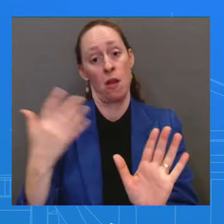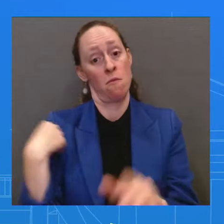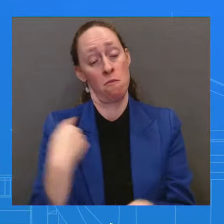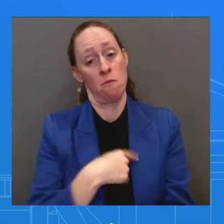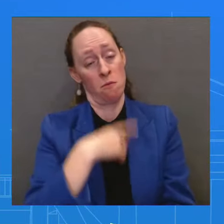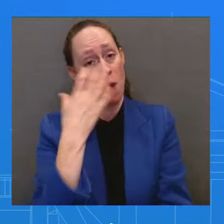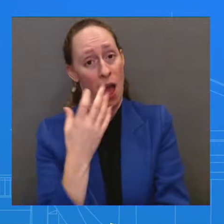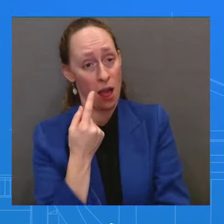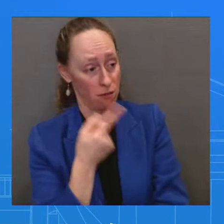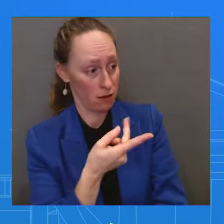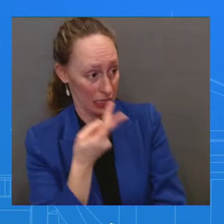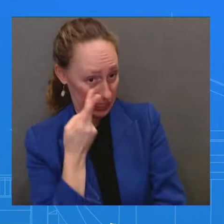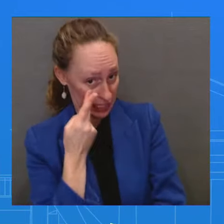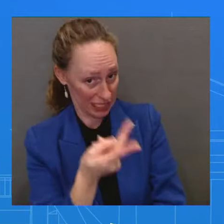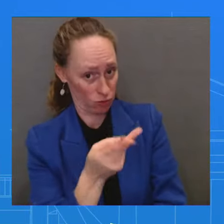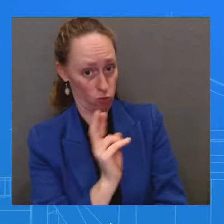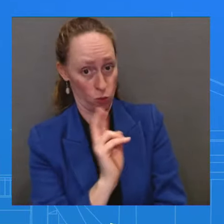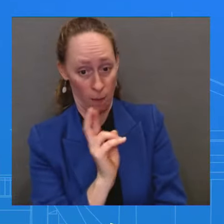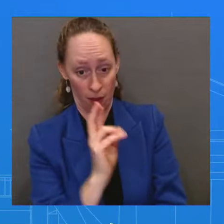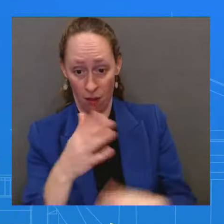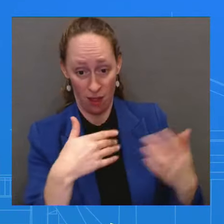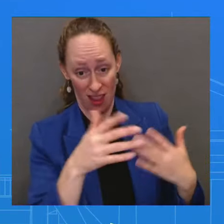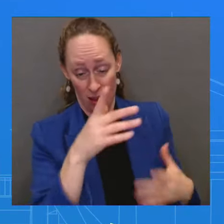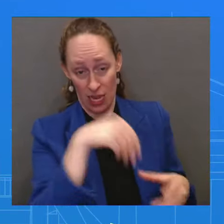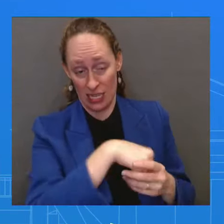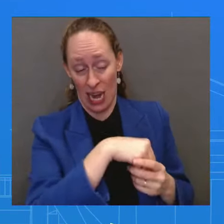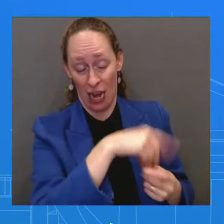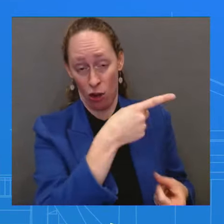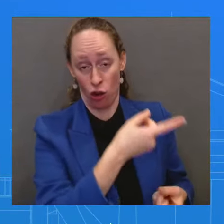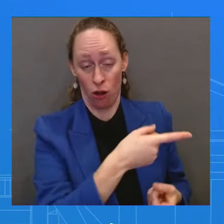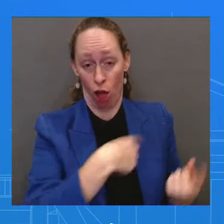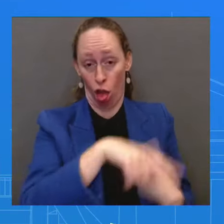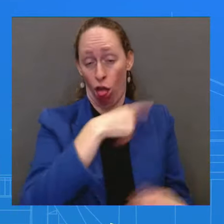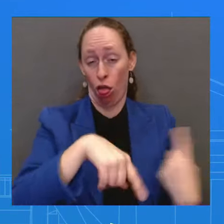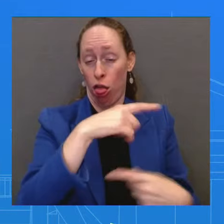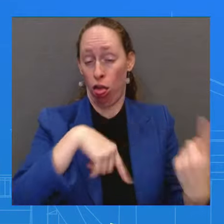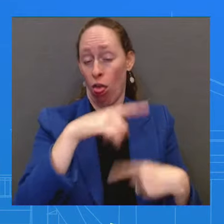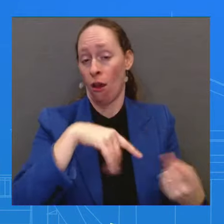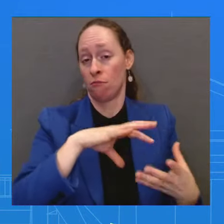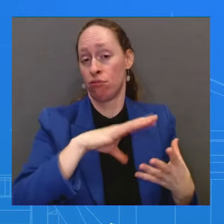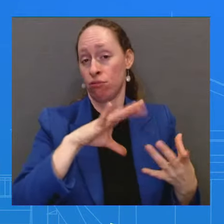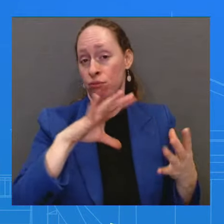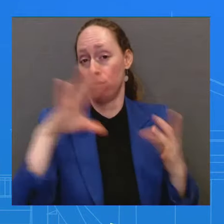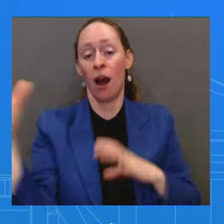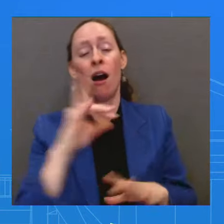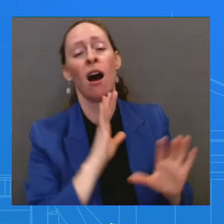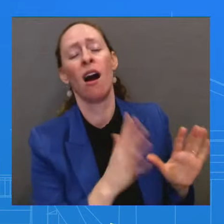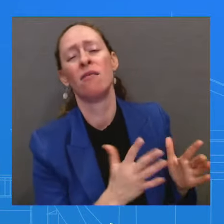This is of their creation. They have the majority in the House. They can fix it. They can get their -- their affairs in order,